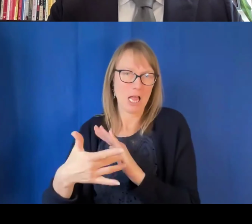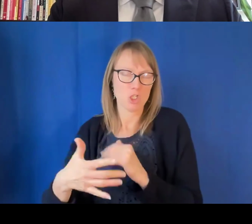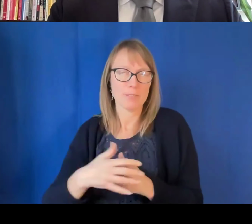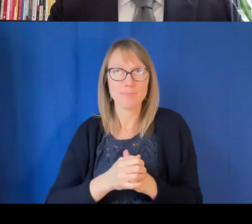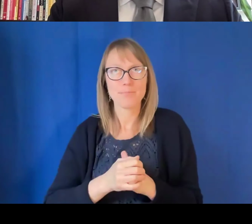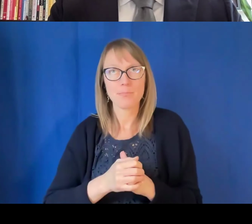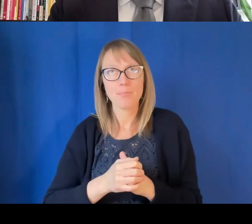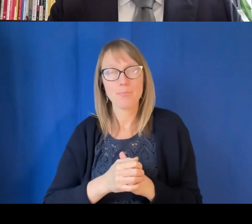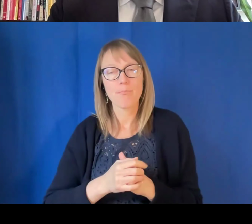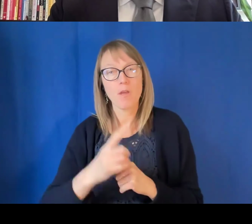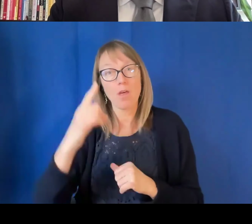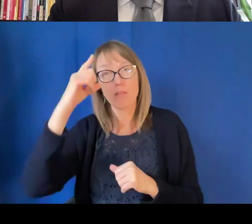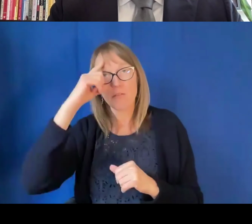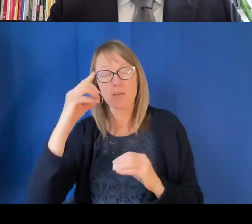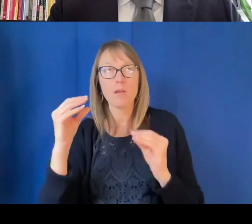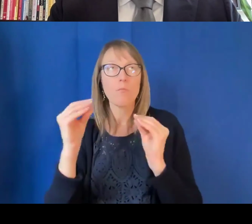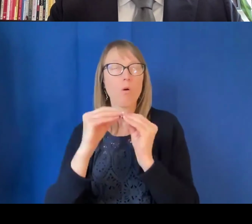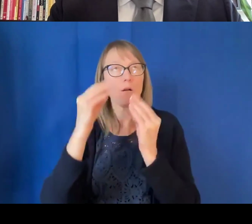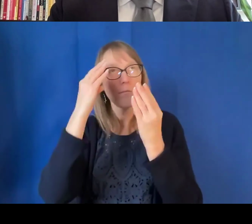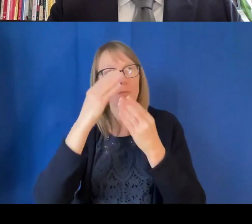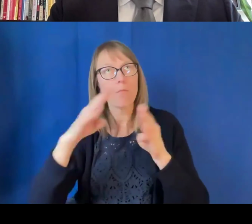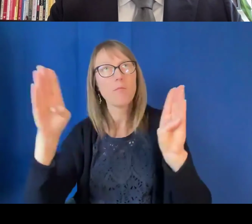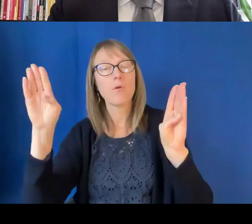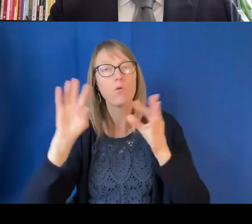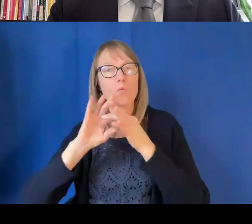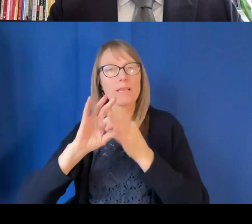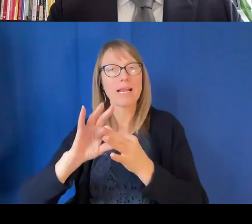something that Daniel and I learned through some of his focus groups is